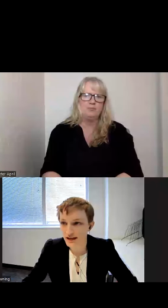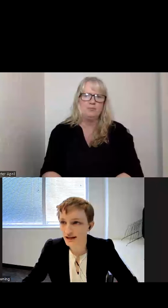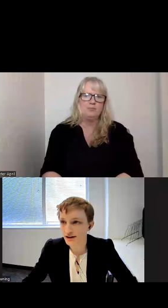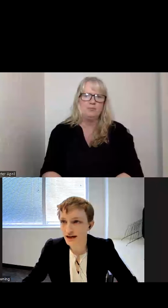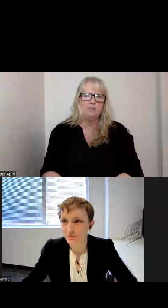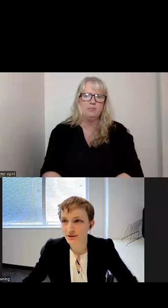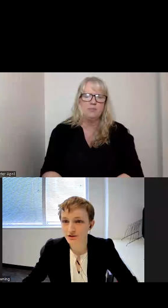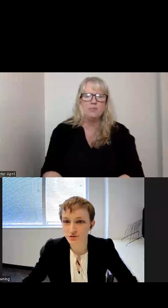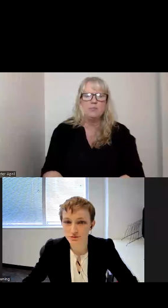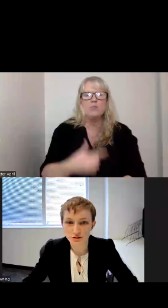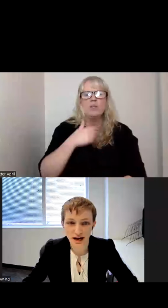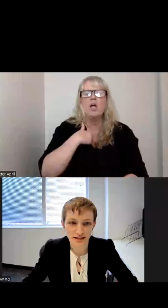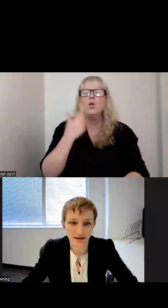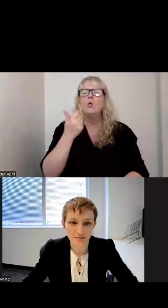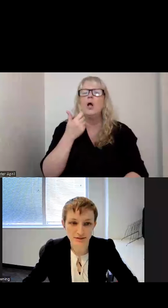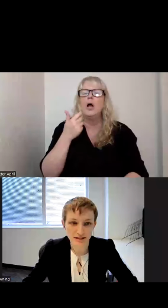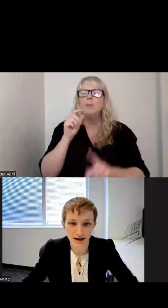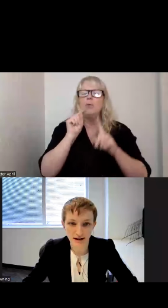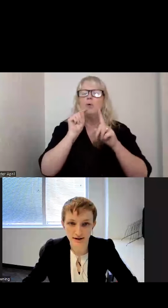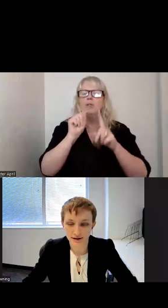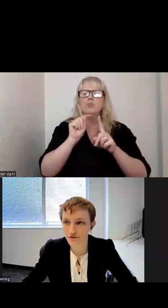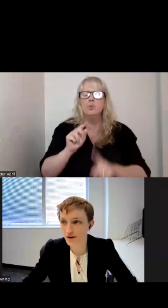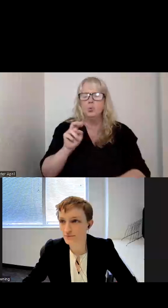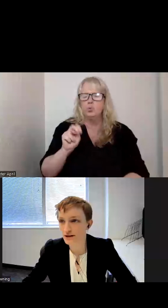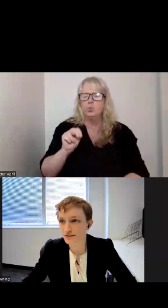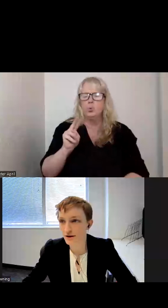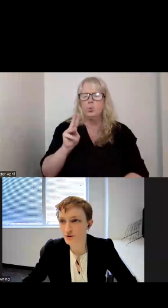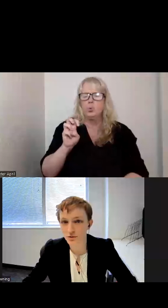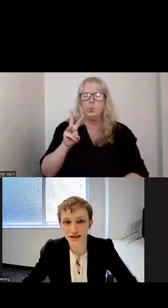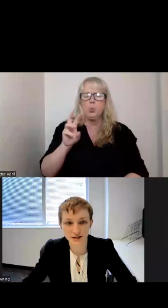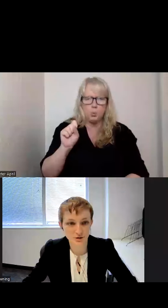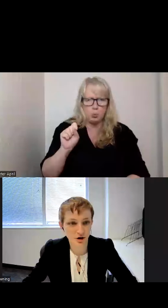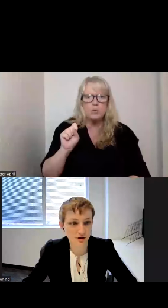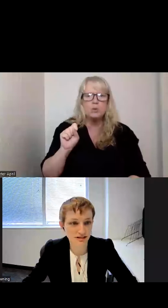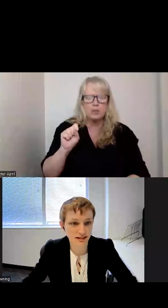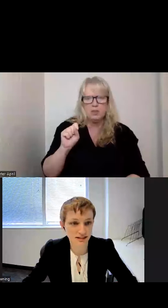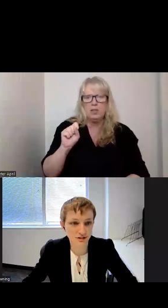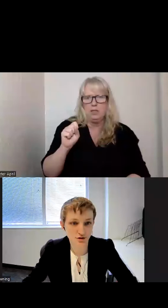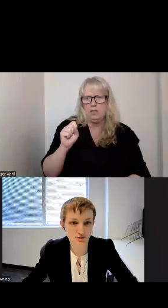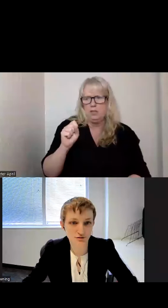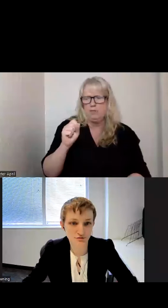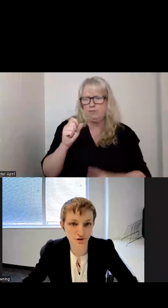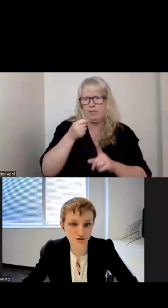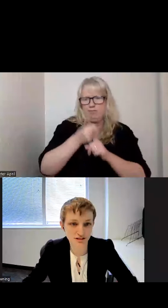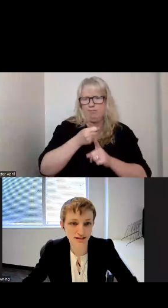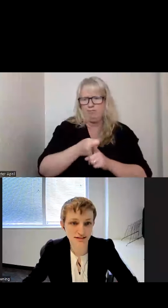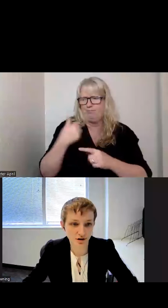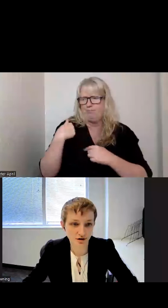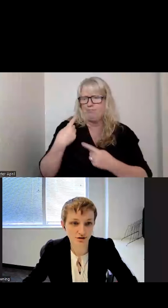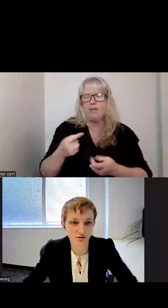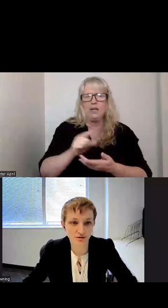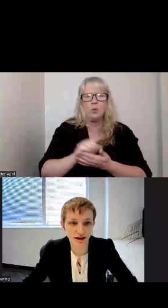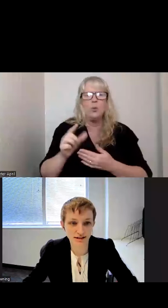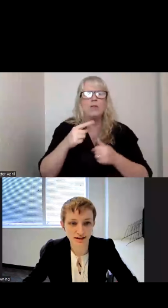I WANT TO HIT ON A COUPLE OF NEWS ITEMS FROM THE WEEK AS WE ALWAYS LIKE TO DO. THE FIRST IS AN ARTICLE THAT